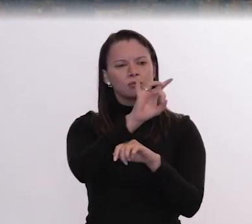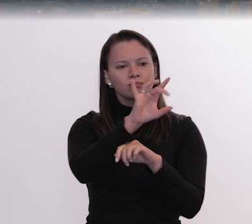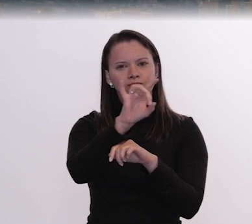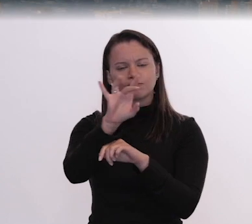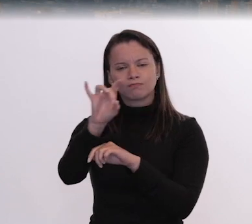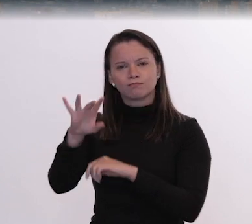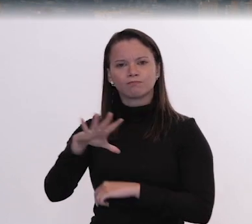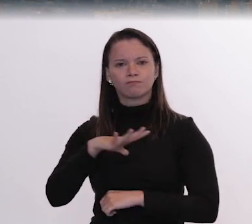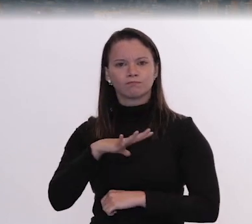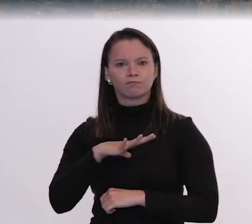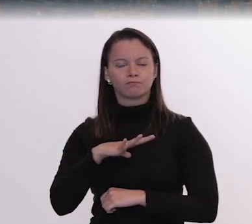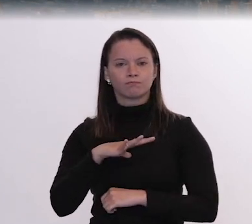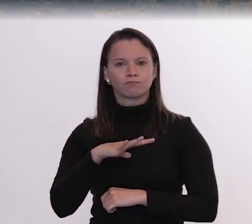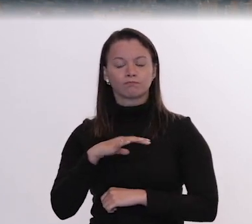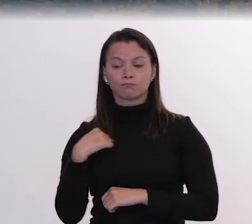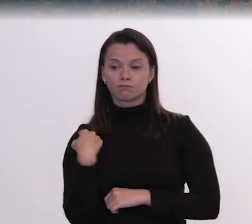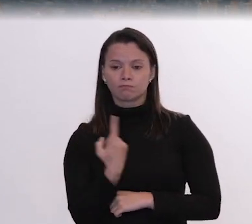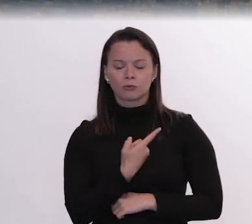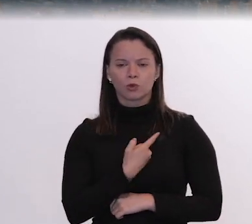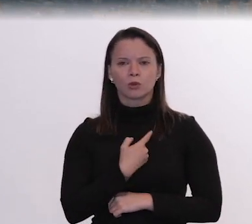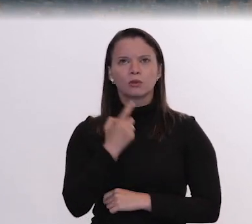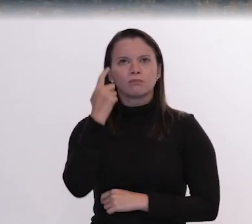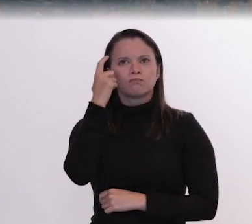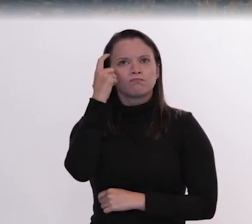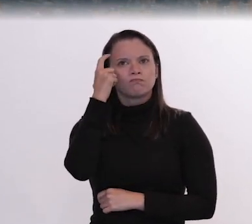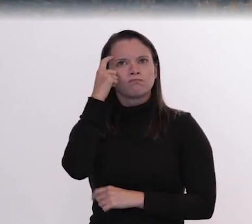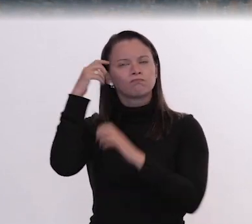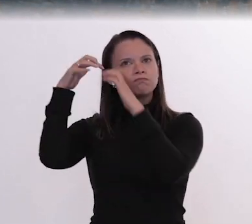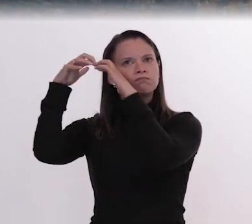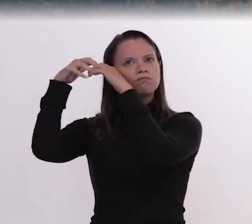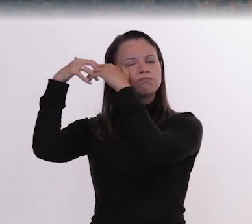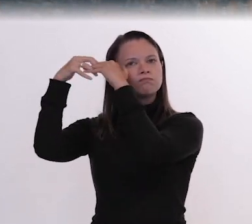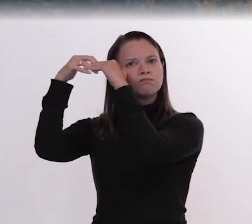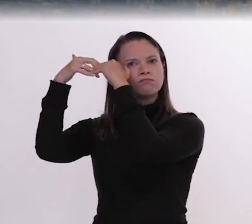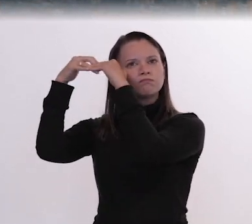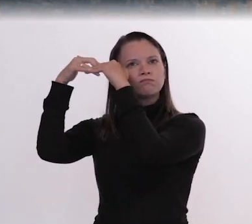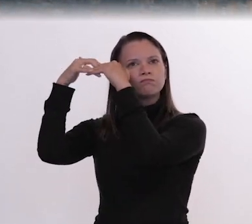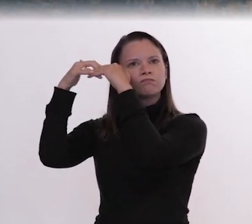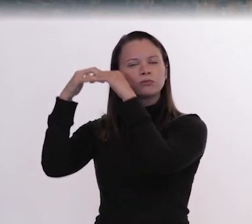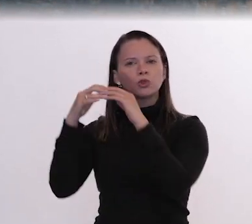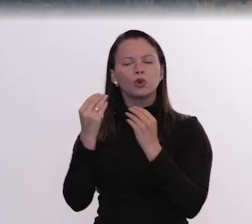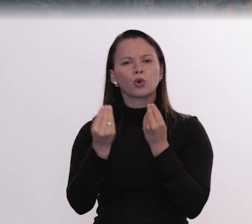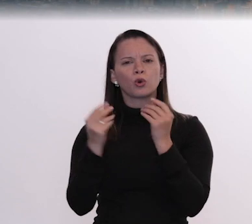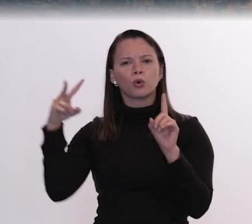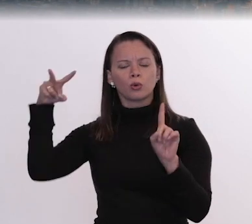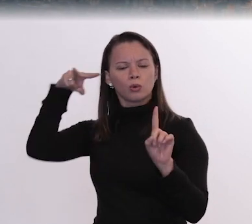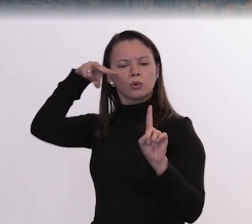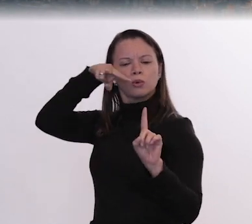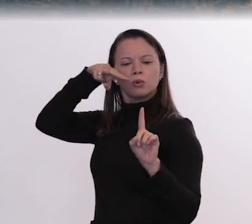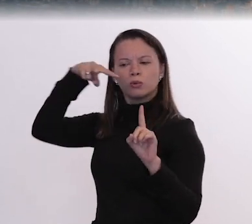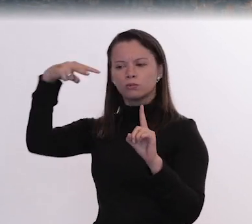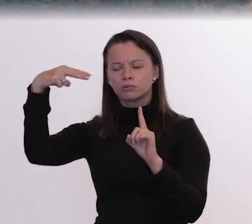by always considering this perspective of the cities’ history.